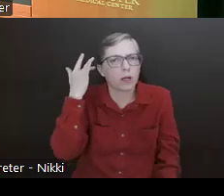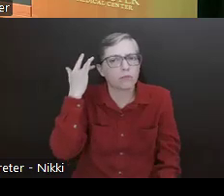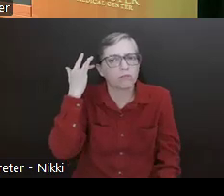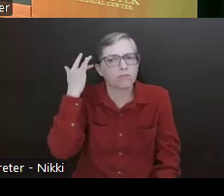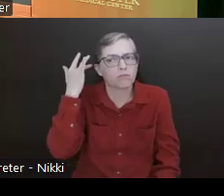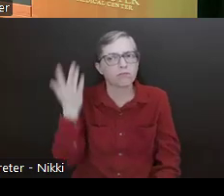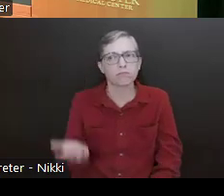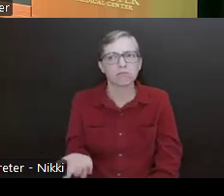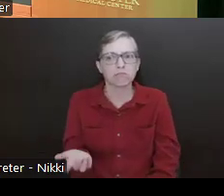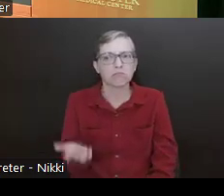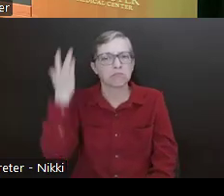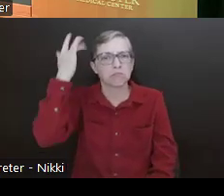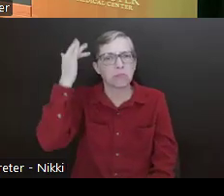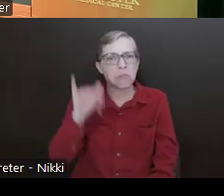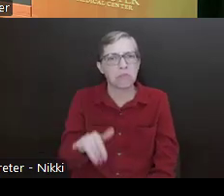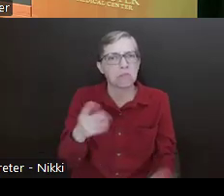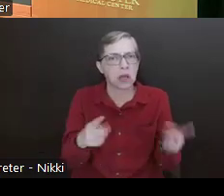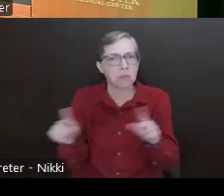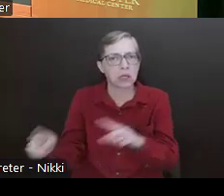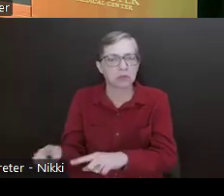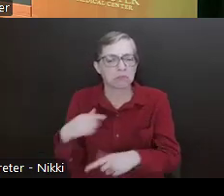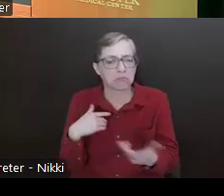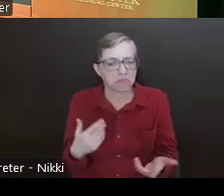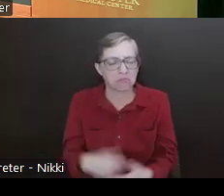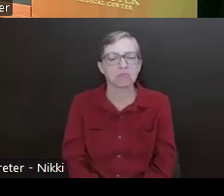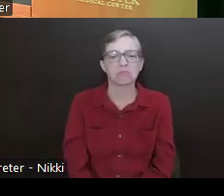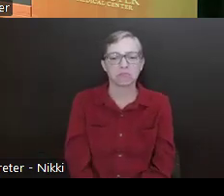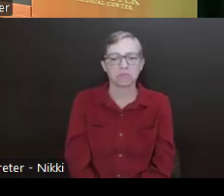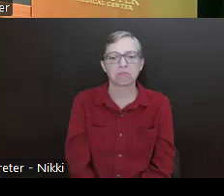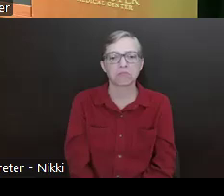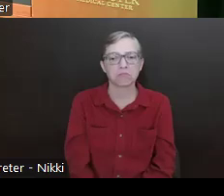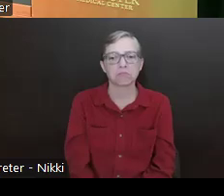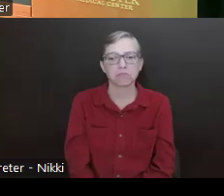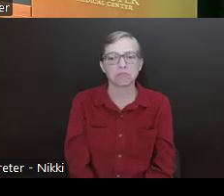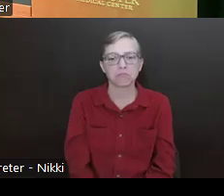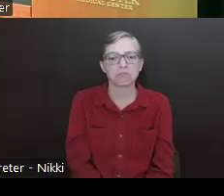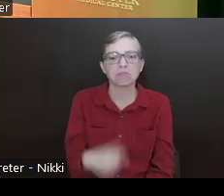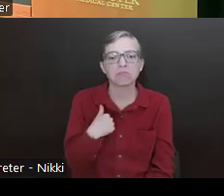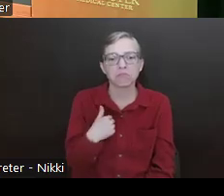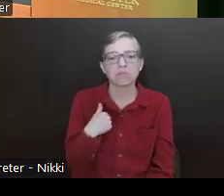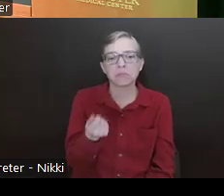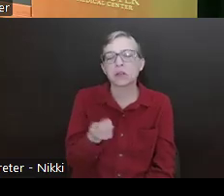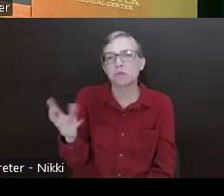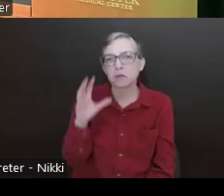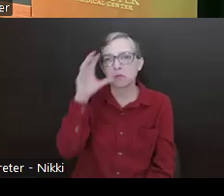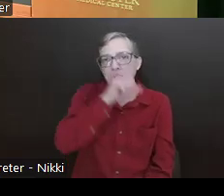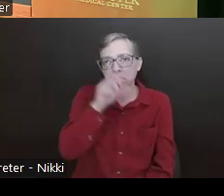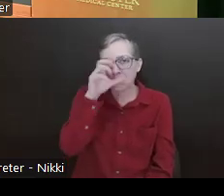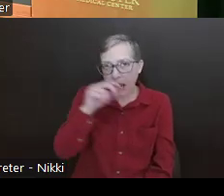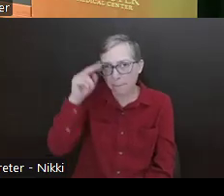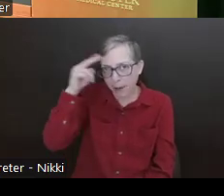think that this is the case um I had kind of a few hypotheses i thought certainly potentially medical